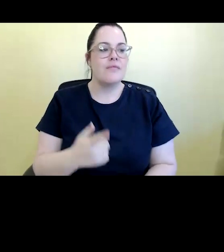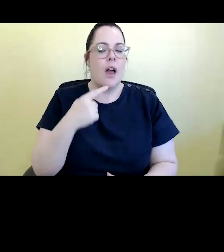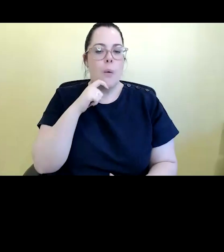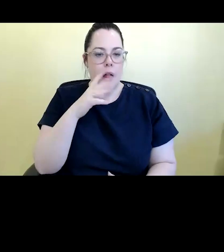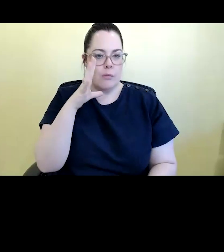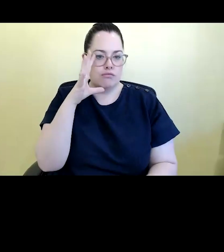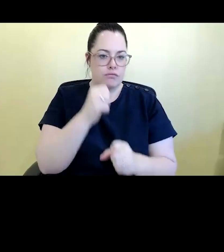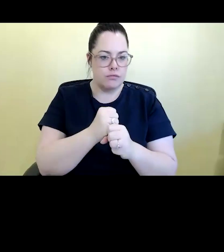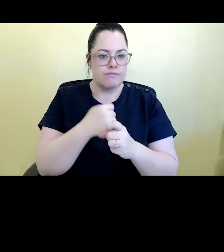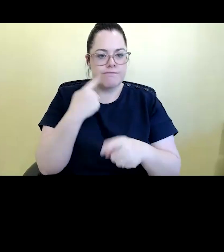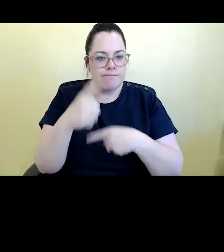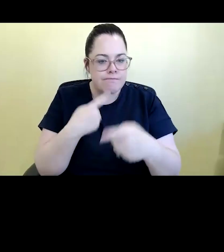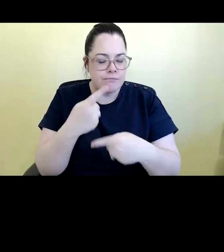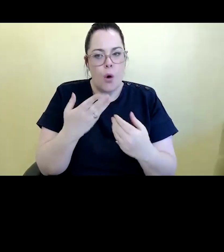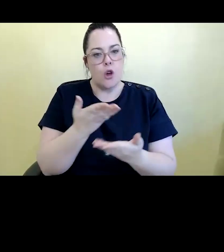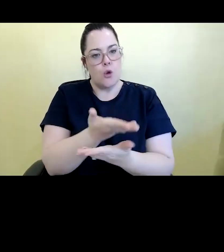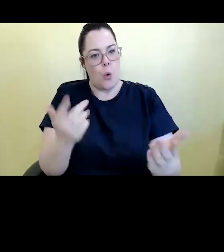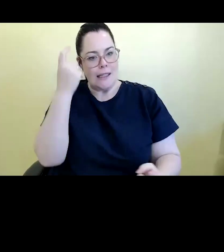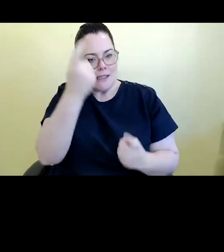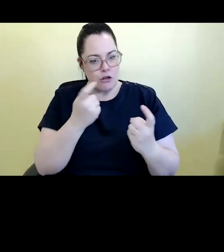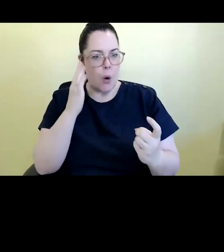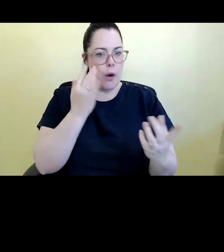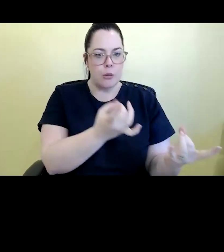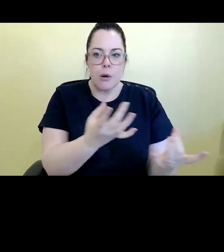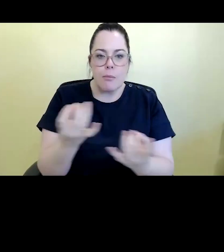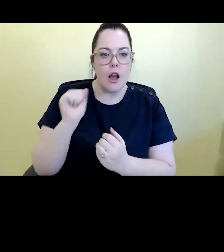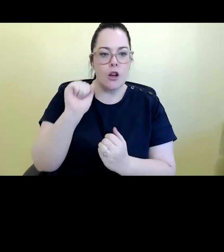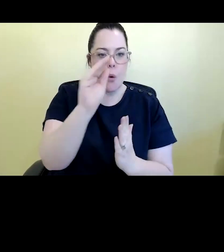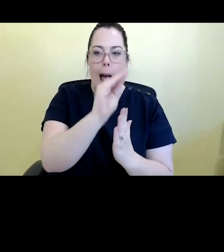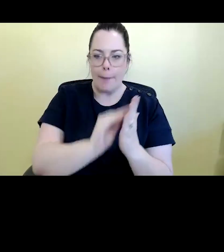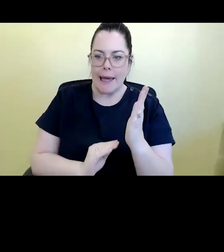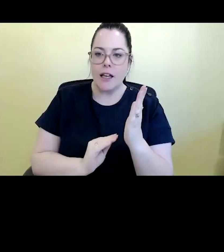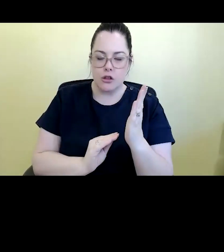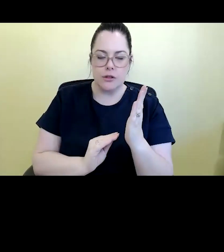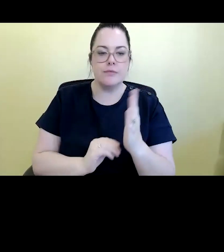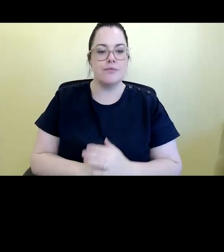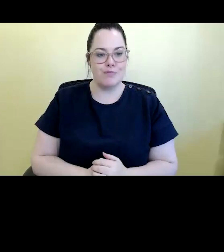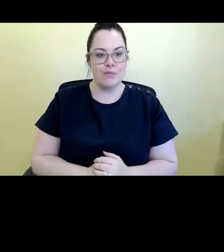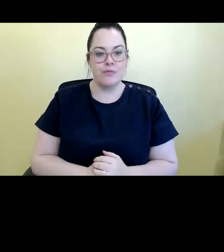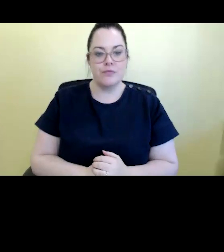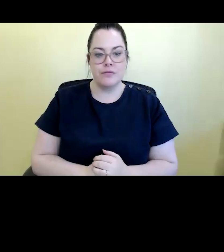to some things to consider as you are putting together the application. Context matters.